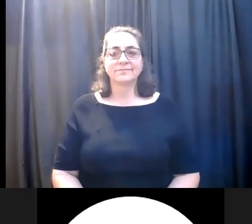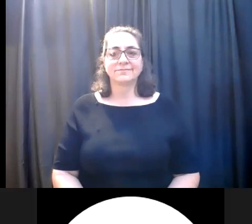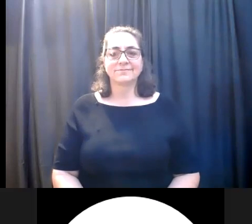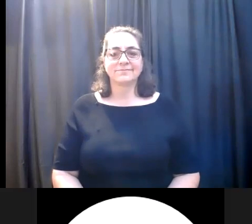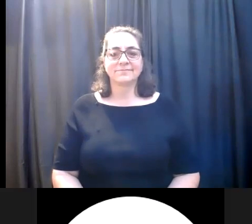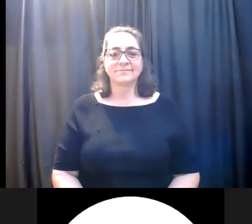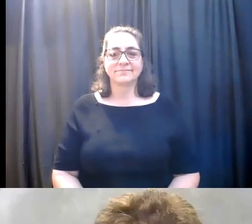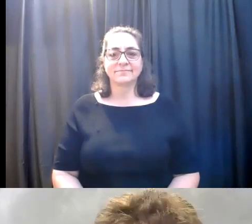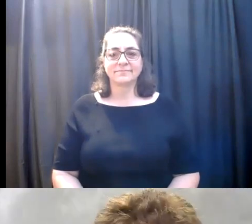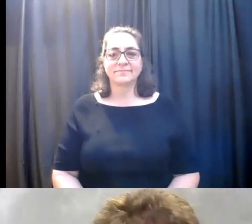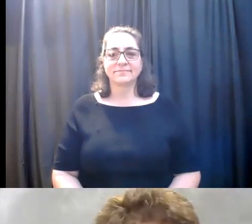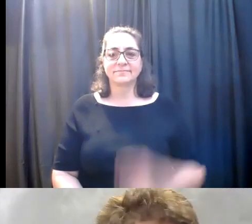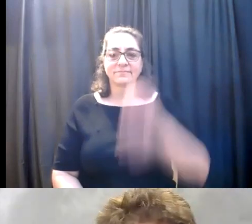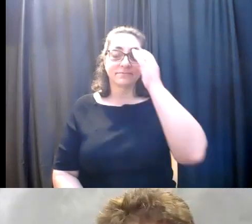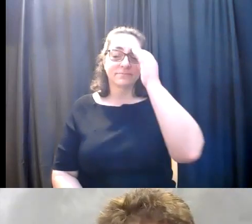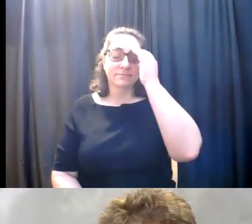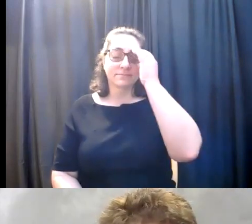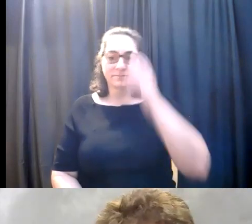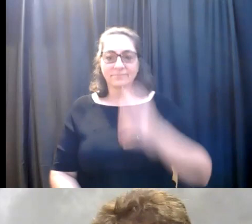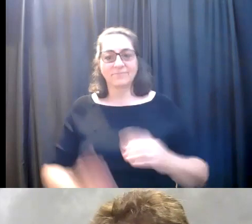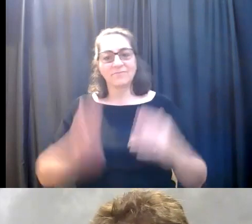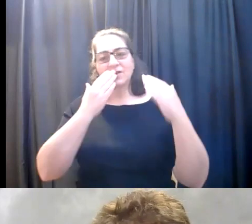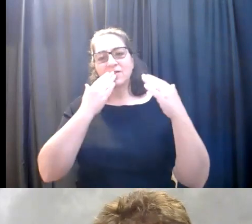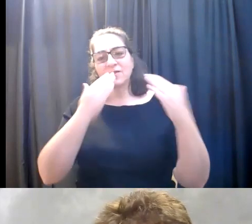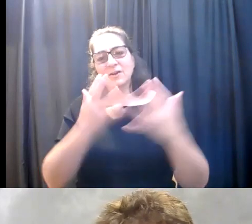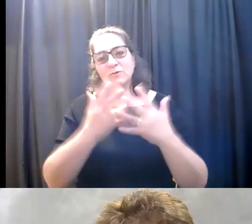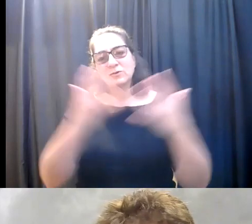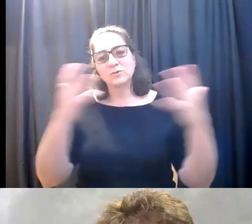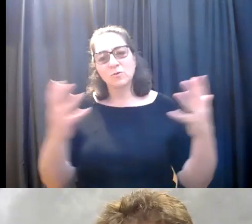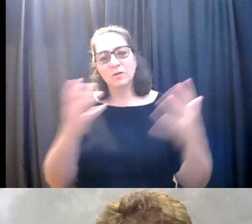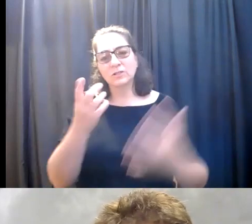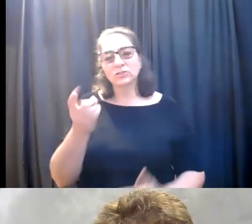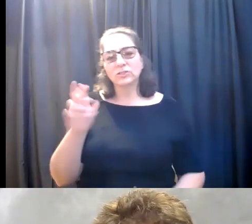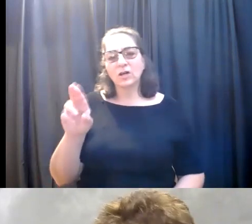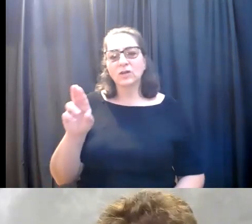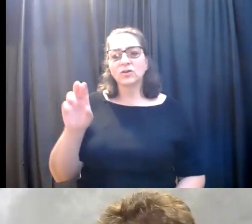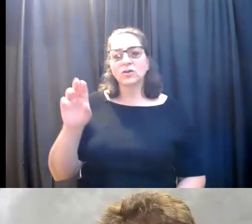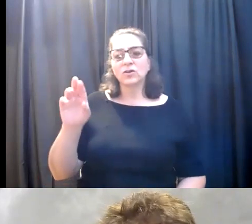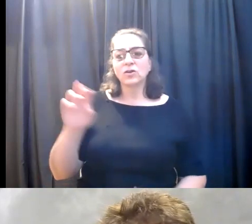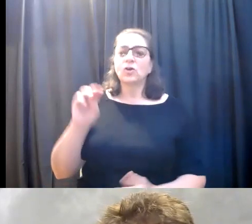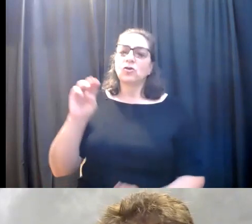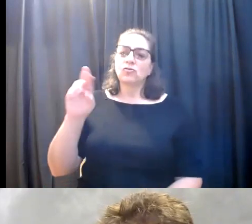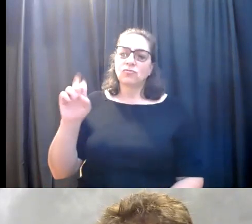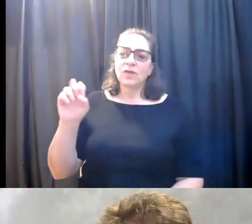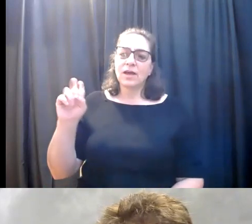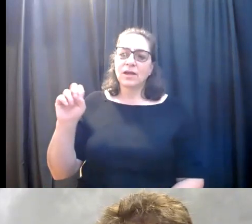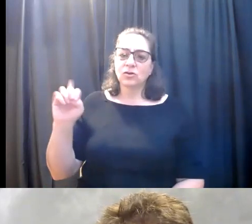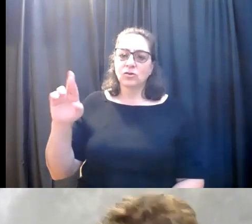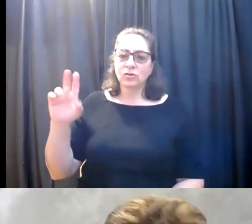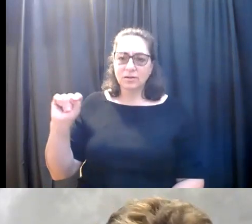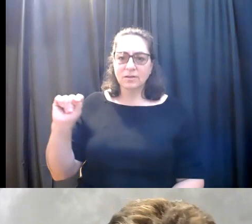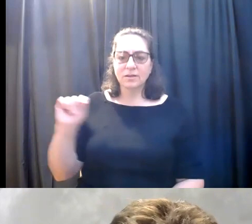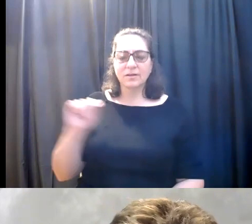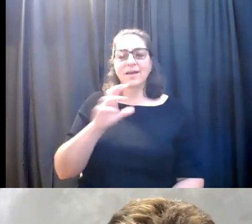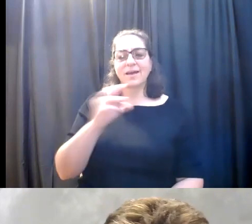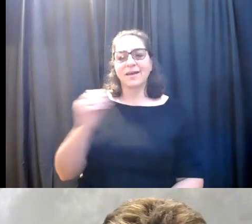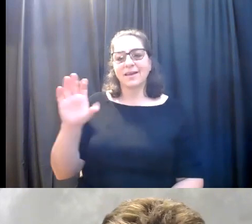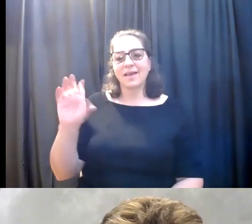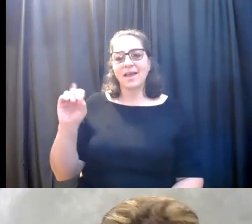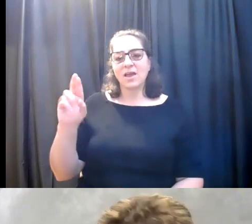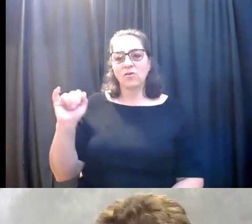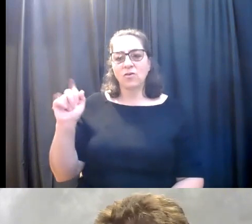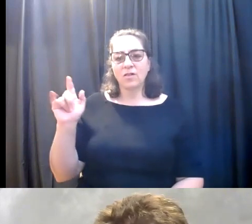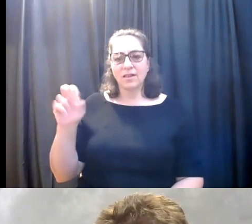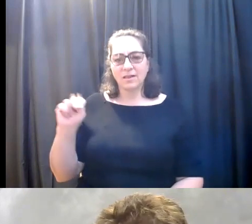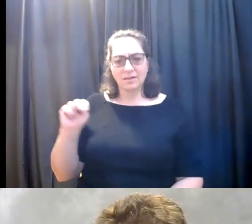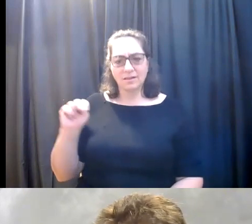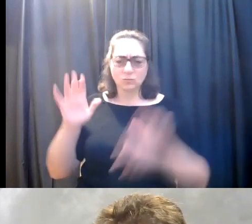virtual visit, video visit, using our usually app. That's what we did. We brought him into the visit.